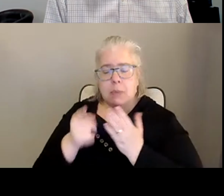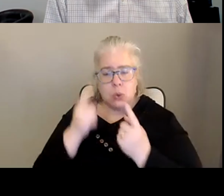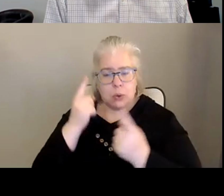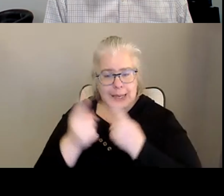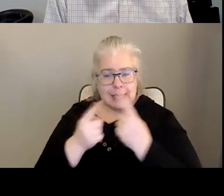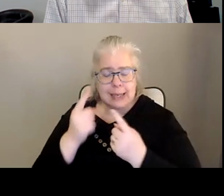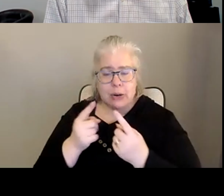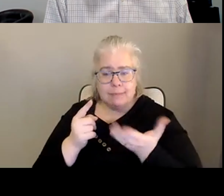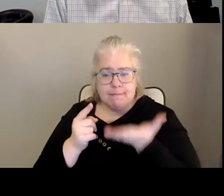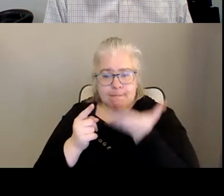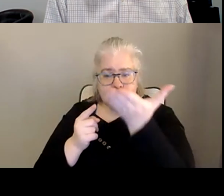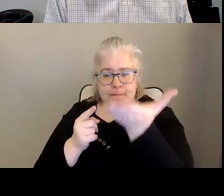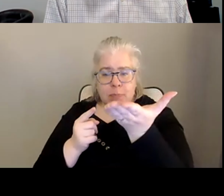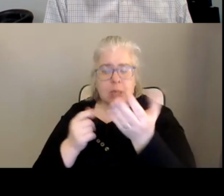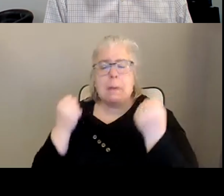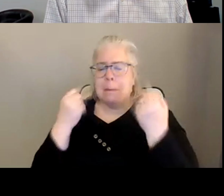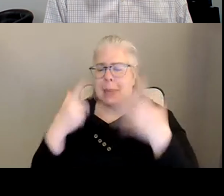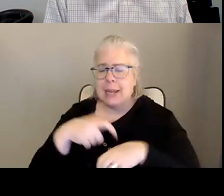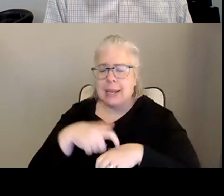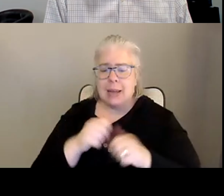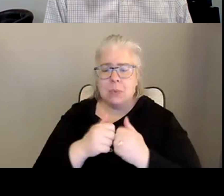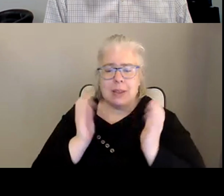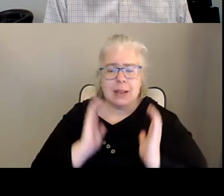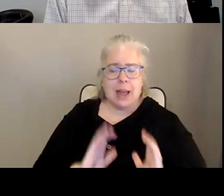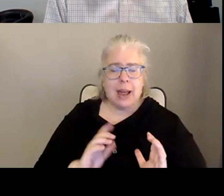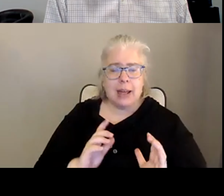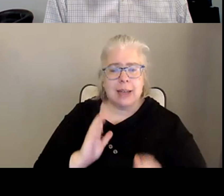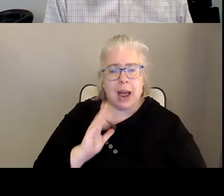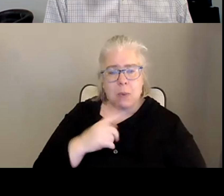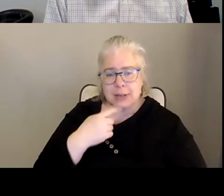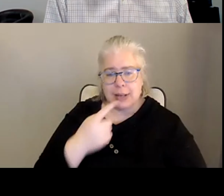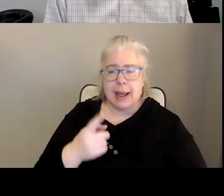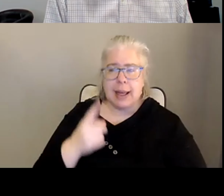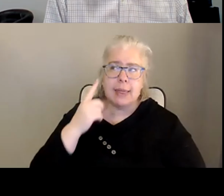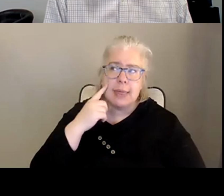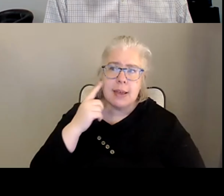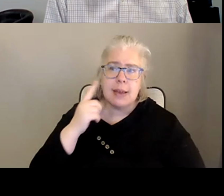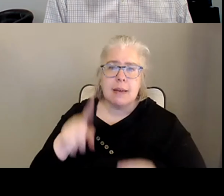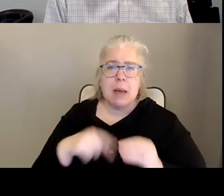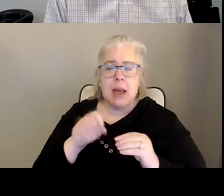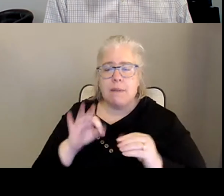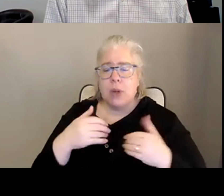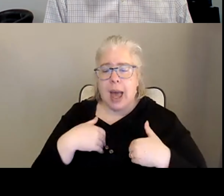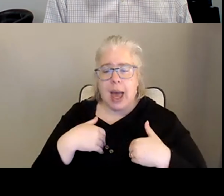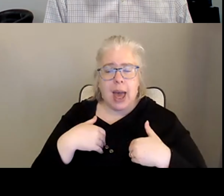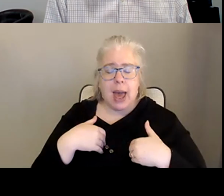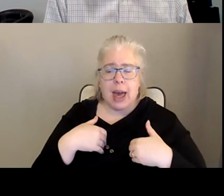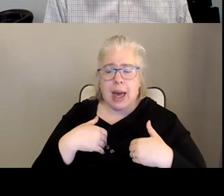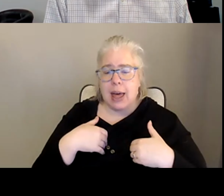So many times with my clients I say, think about if you had an unlimited budget